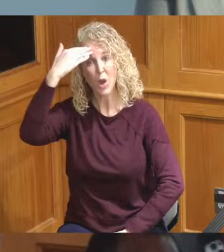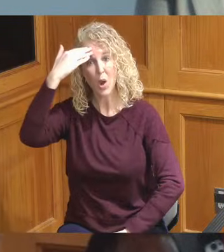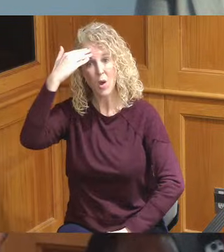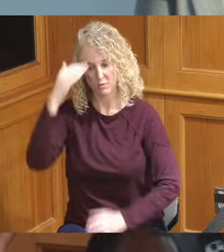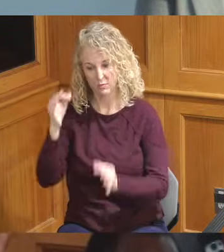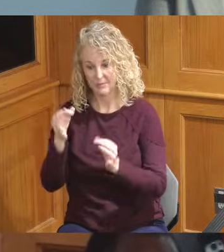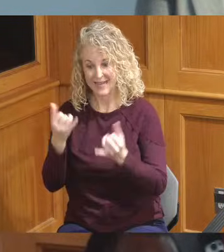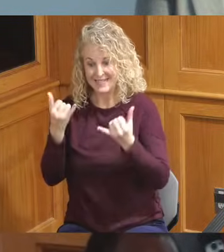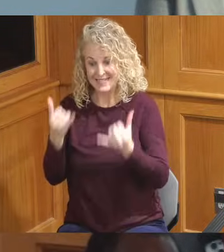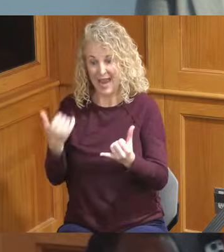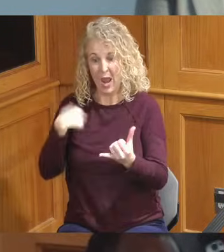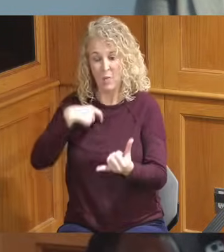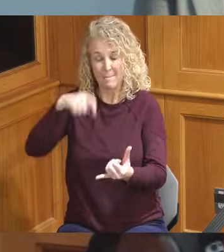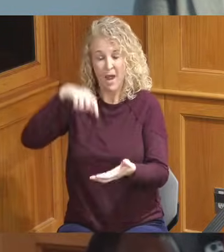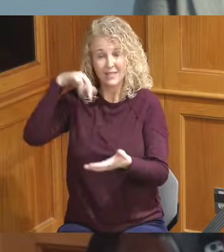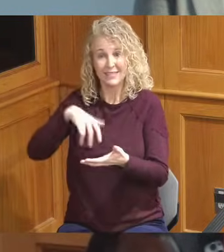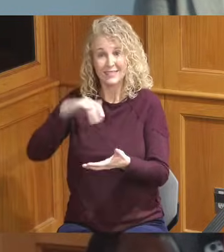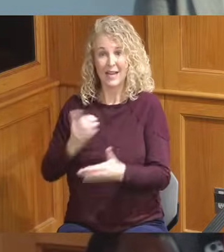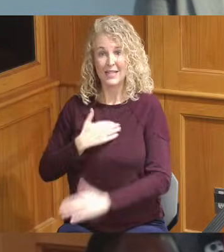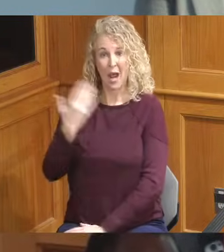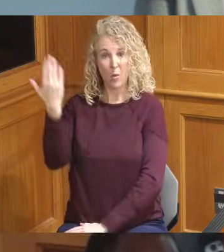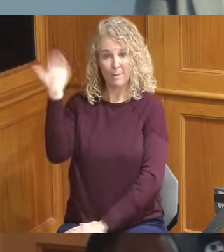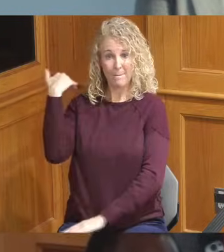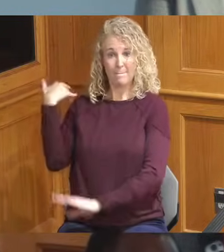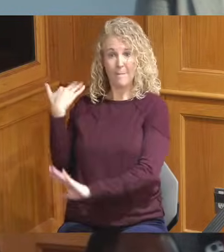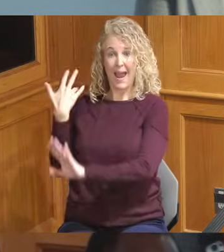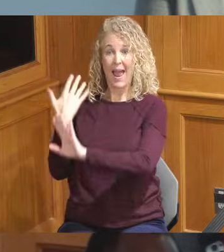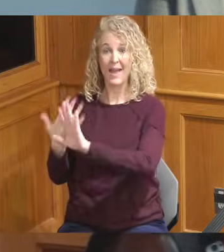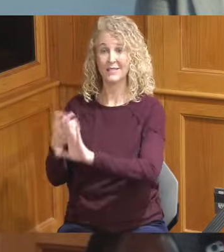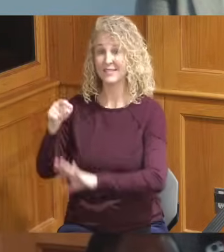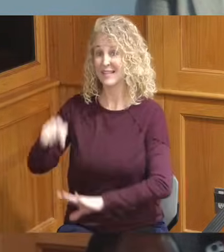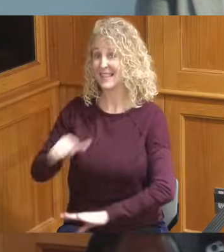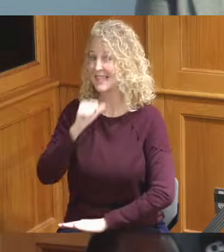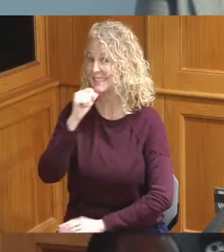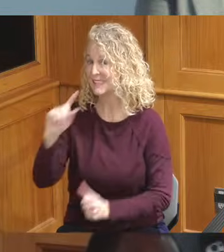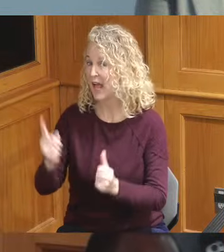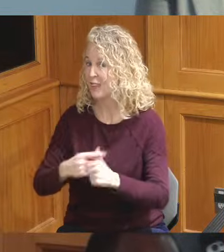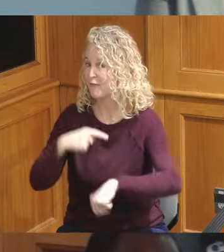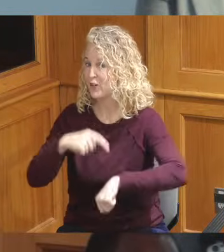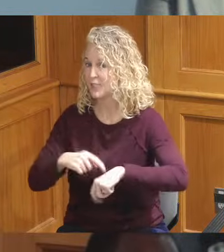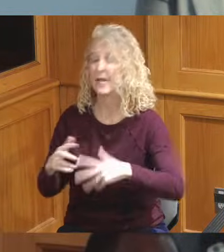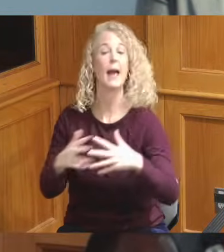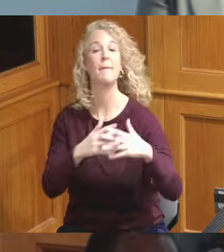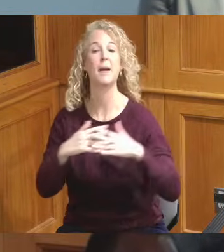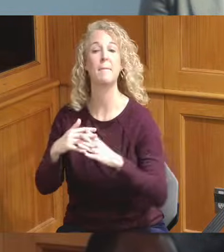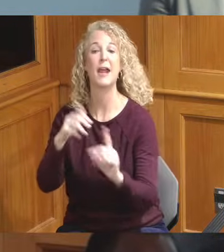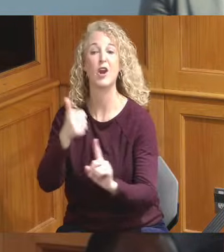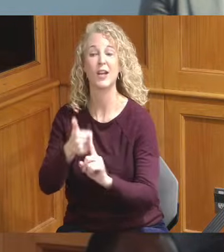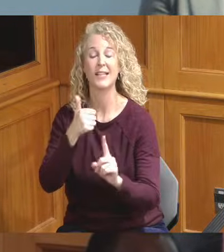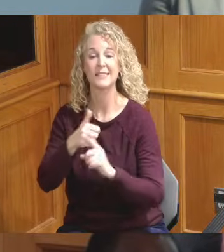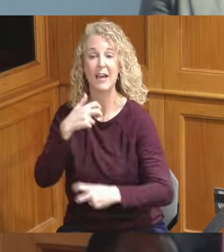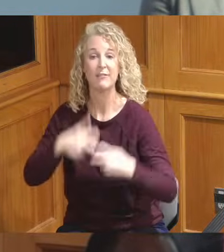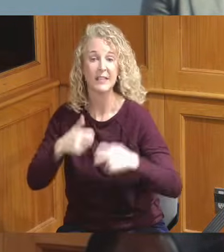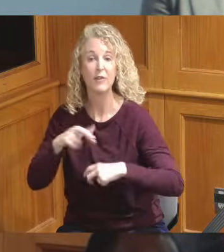that we know our history because these aren't the first difficult times that America or human beings